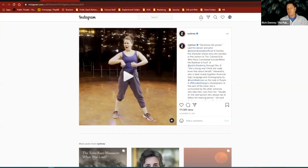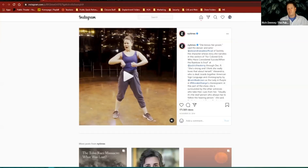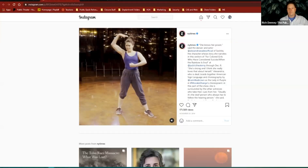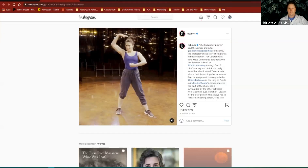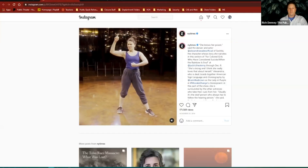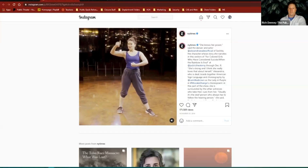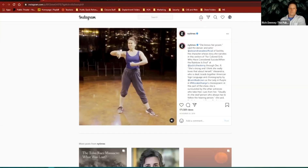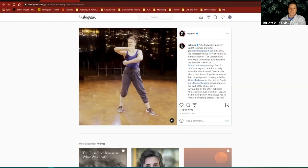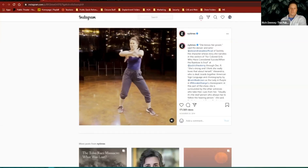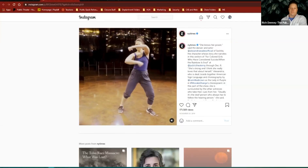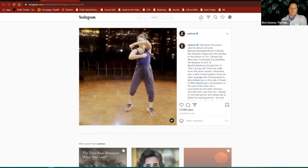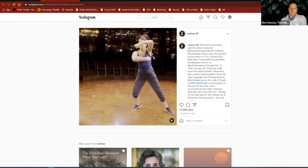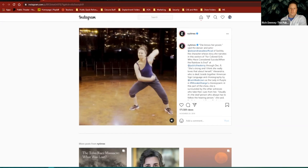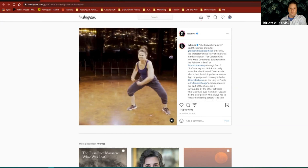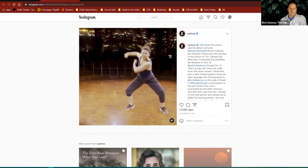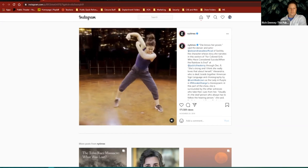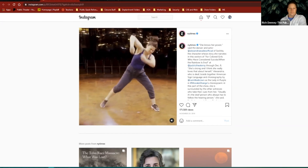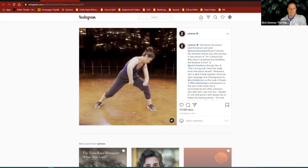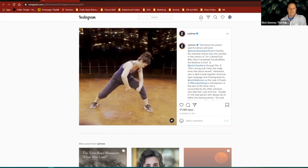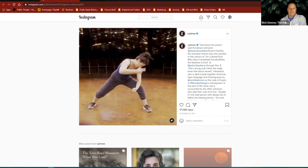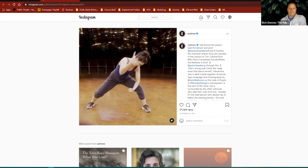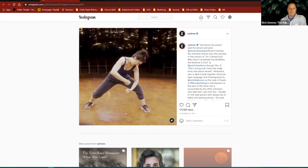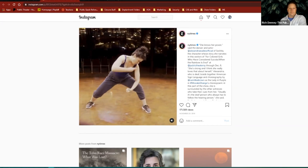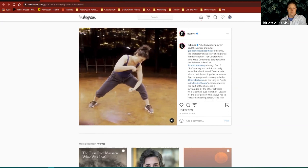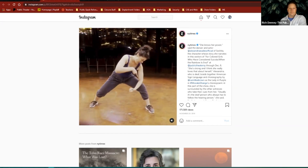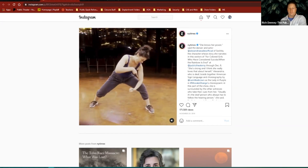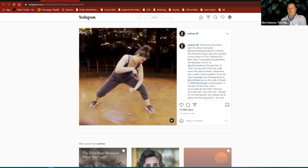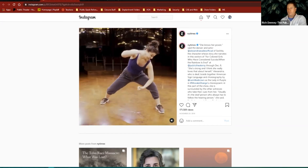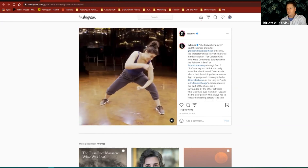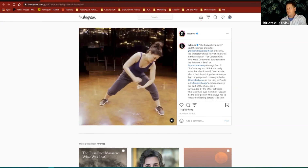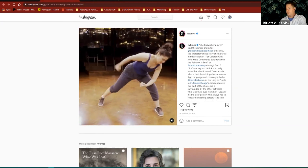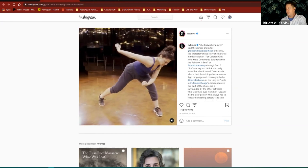Finally, one tonight, the mulatto Rahul was supposed to